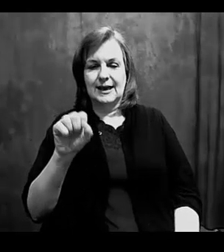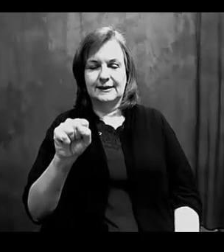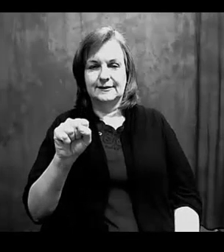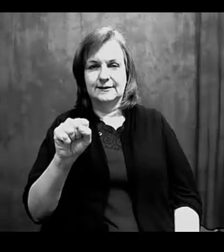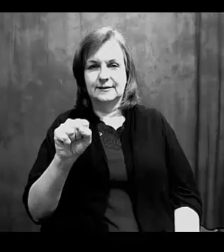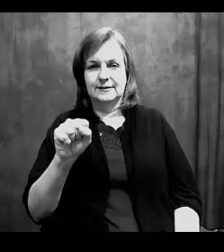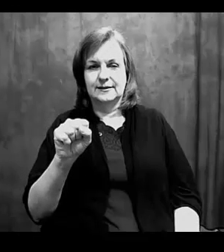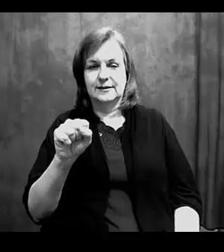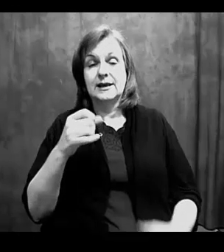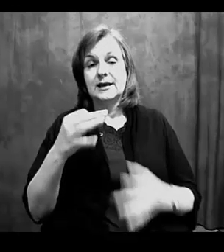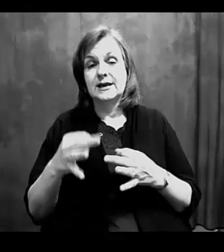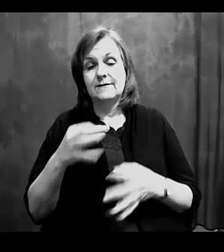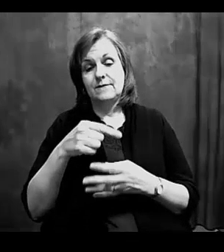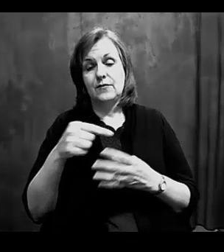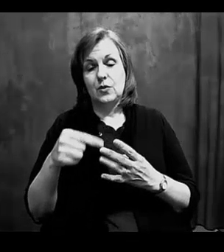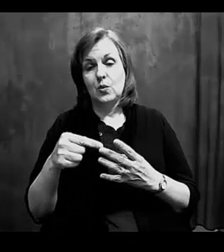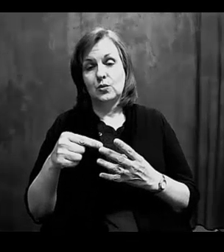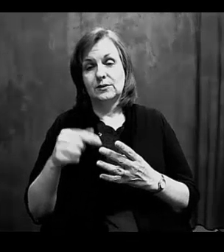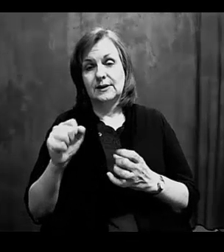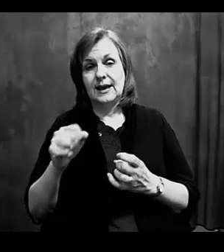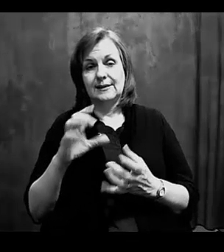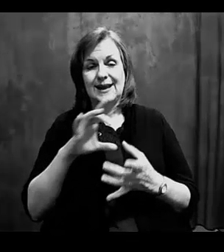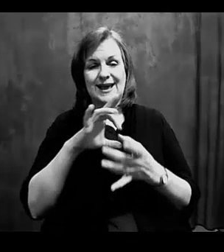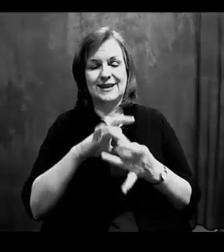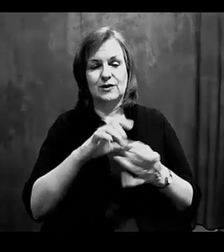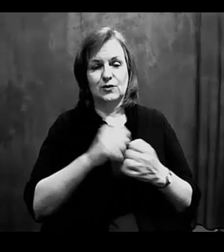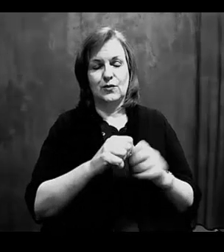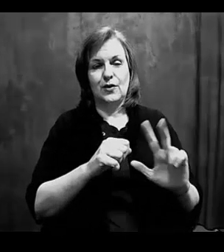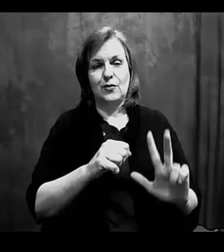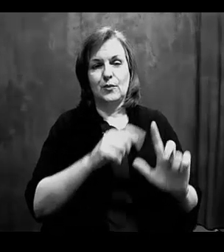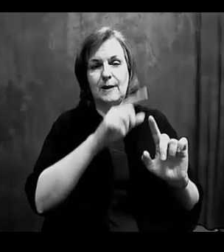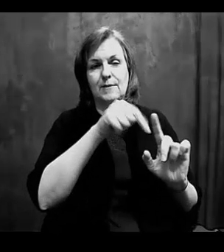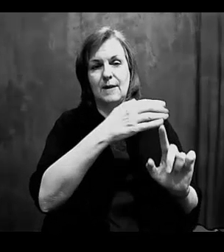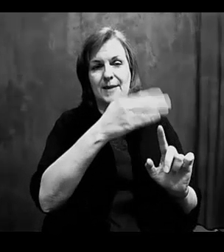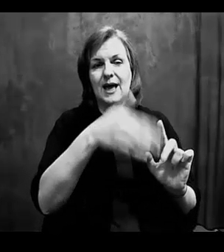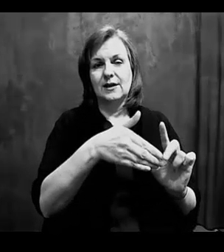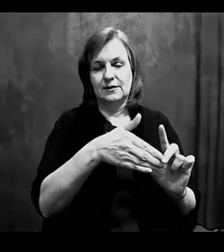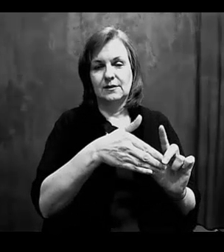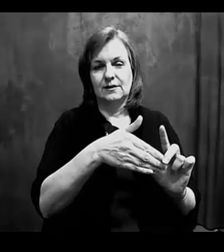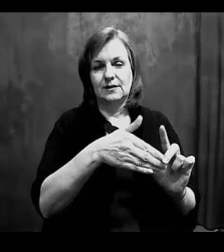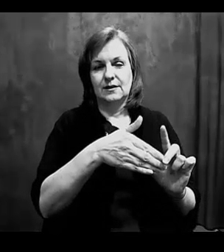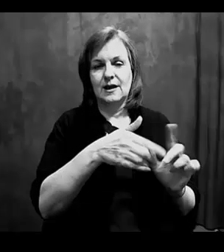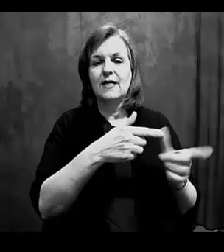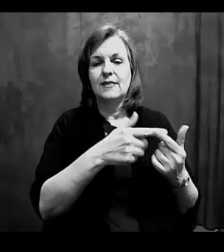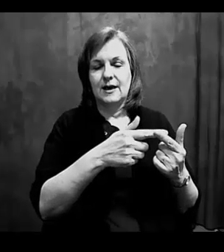nucleotides to our replication process if they're able to attach to the 3' end of